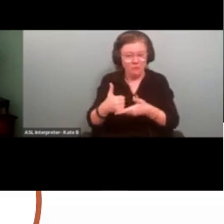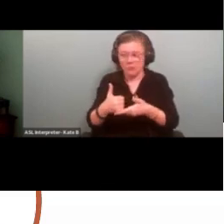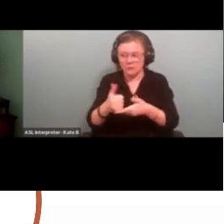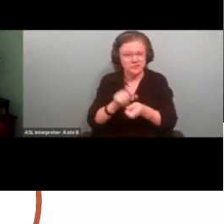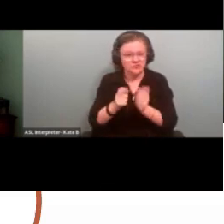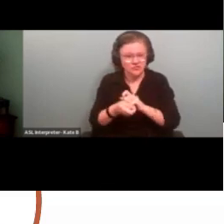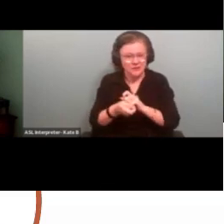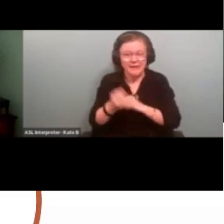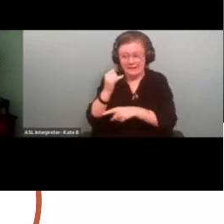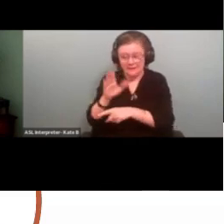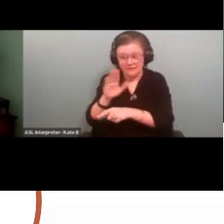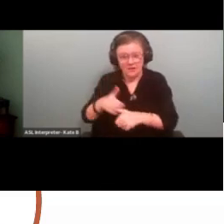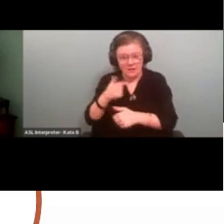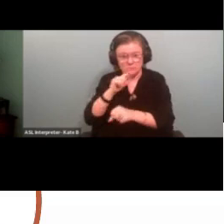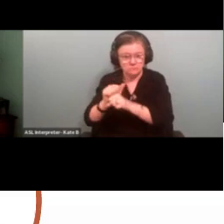young people and their families?